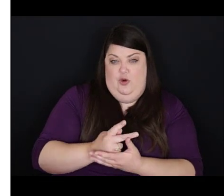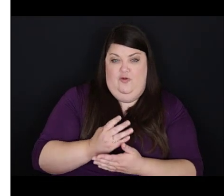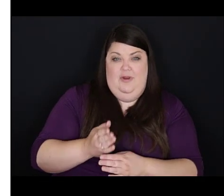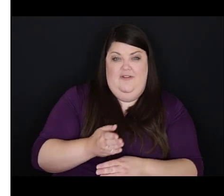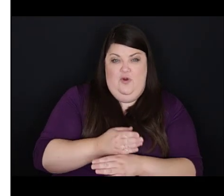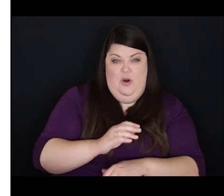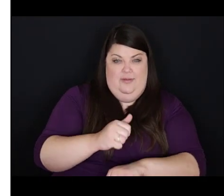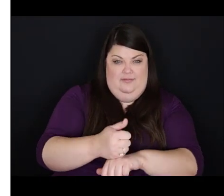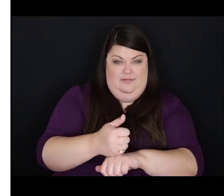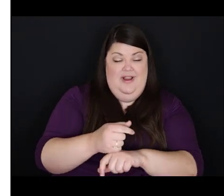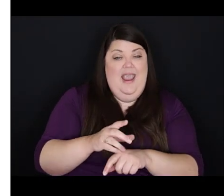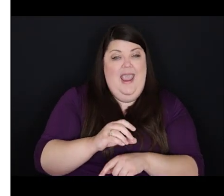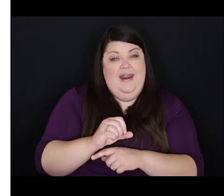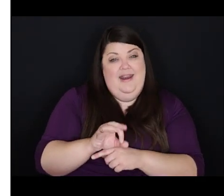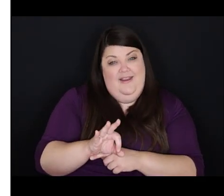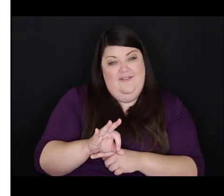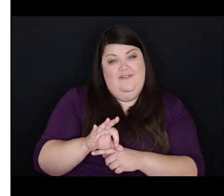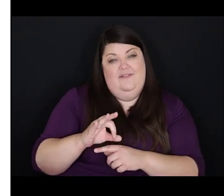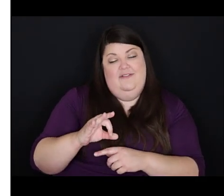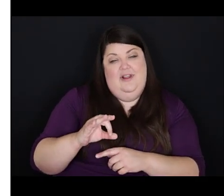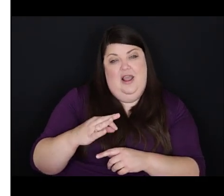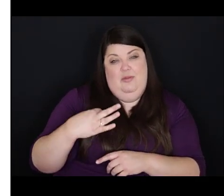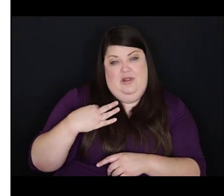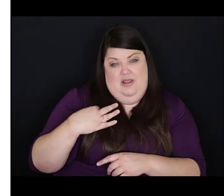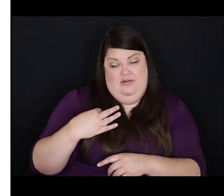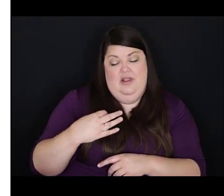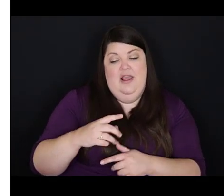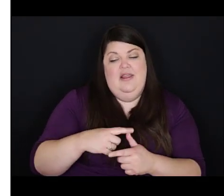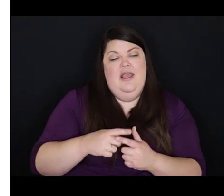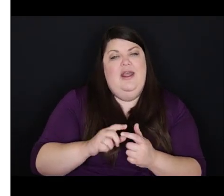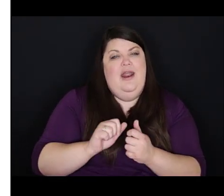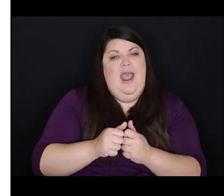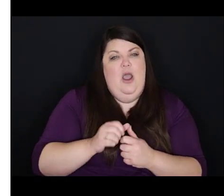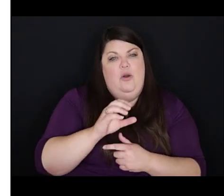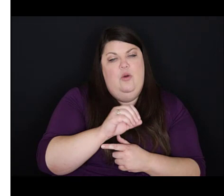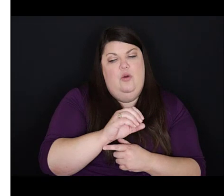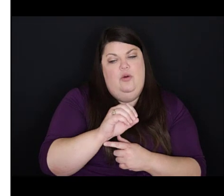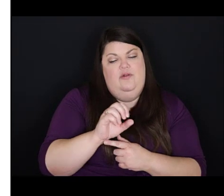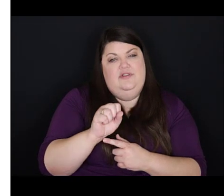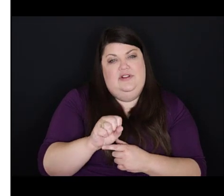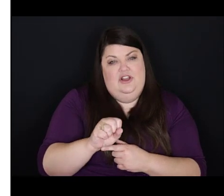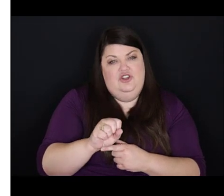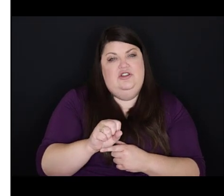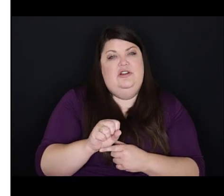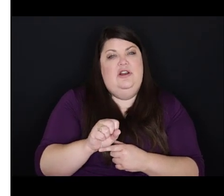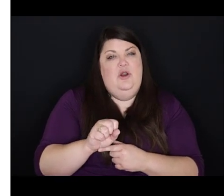make sure that it indicates how the agency’s order of selection requirements will be applied.